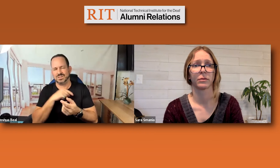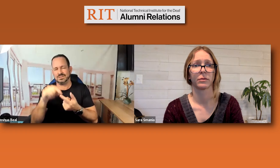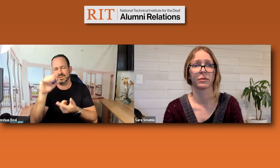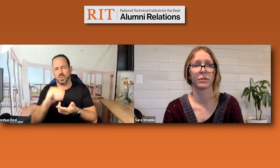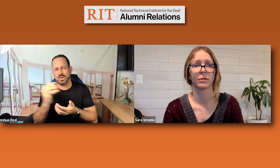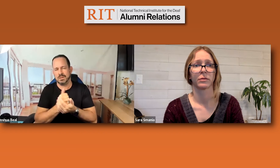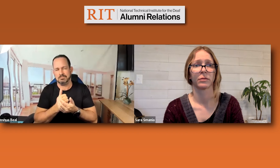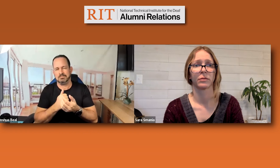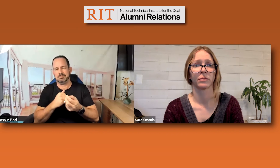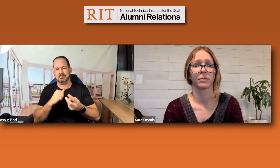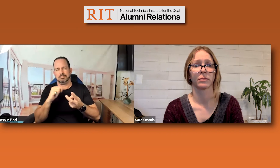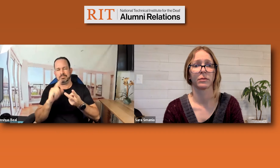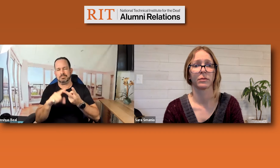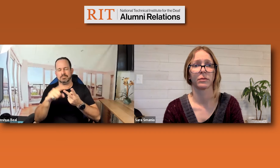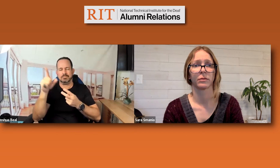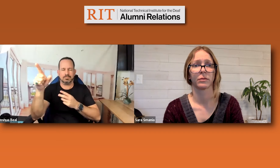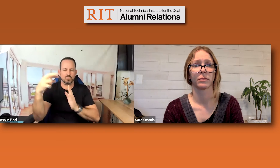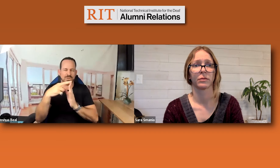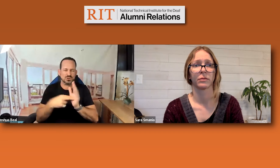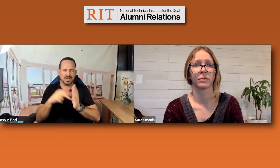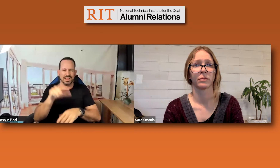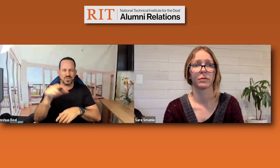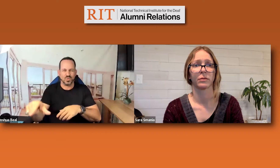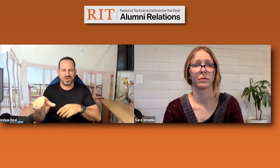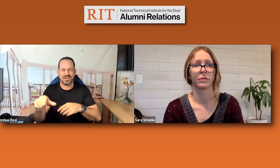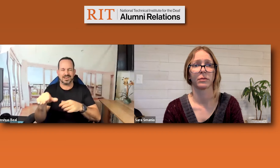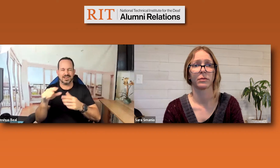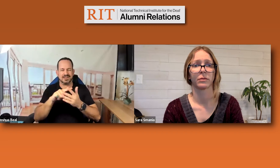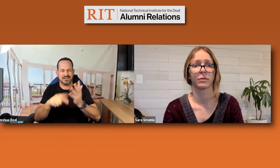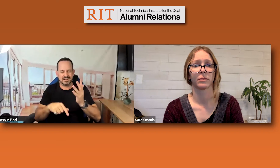but it does have a qualifying income that goes with them.